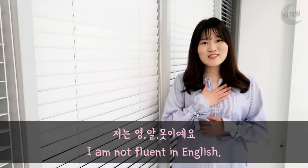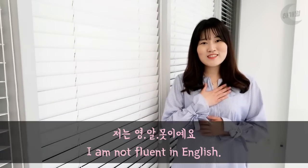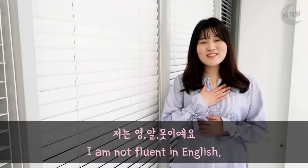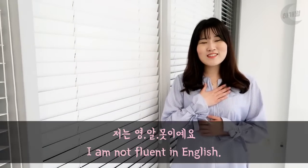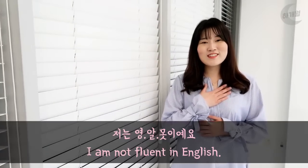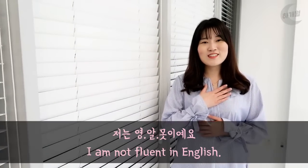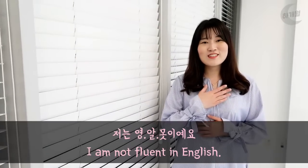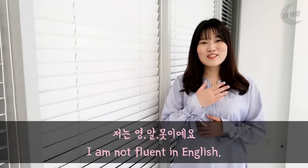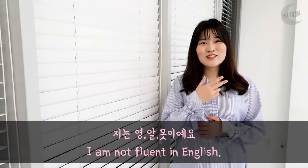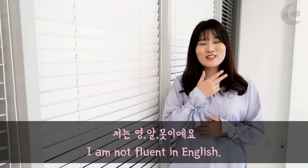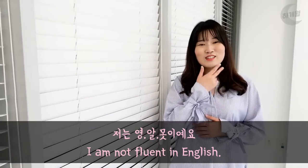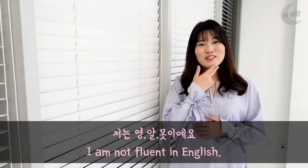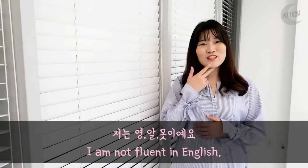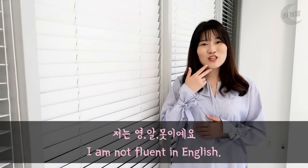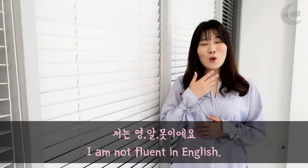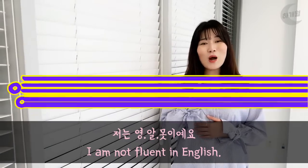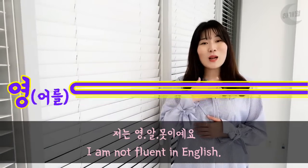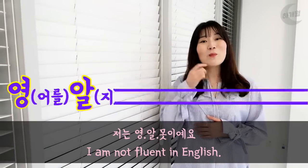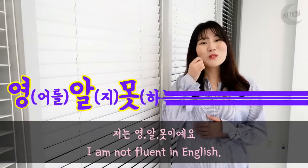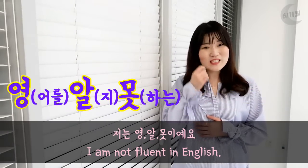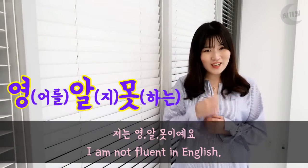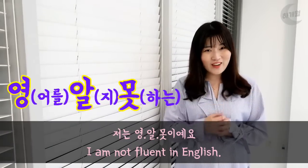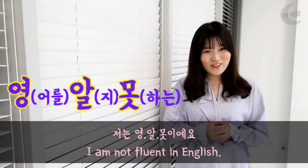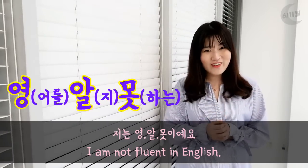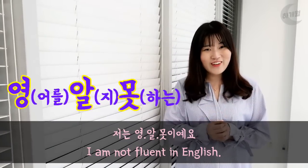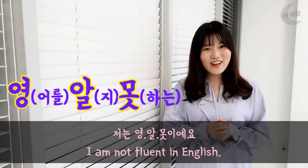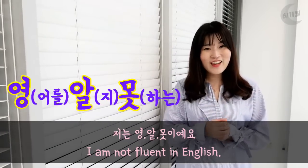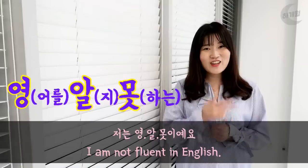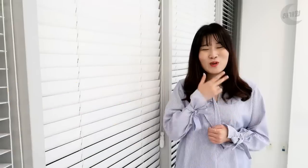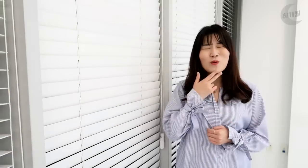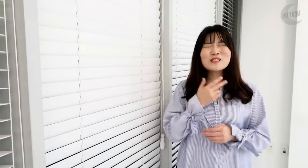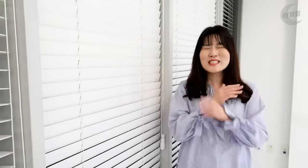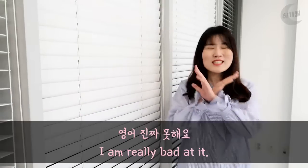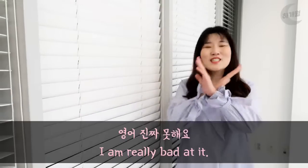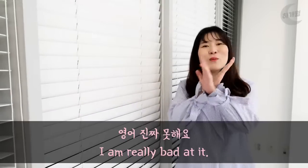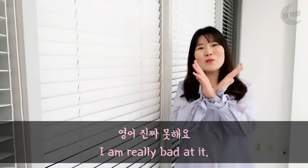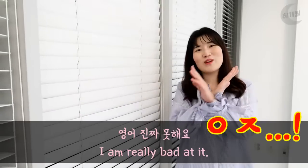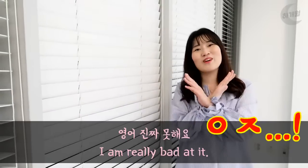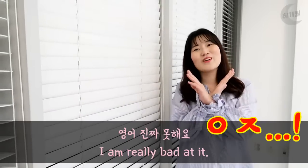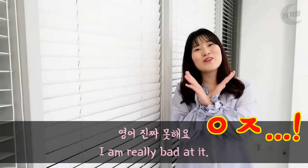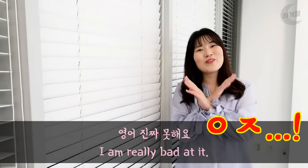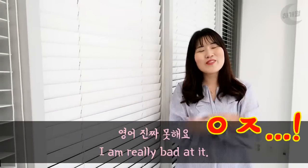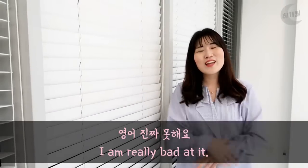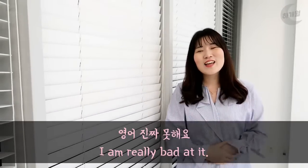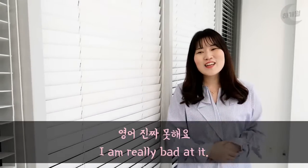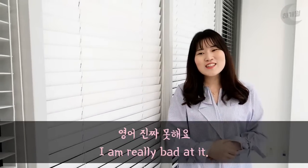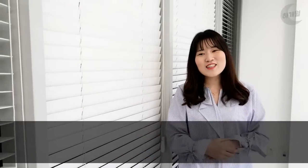I am not fluent in English. I am really bad at it.